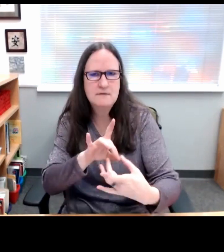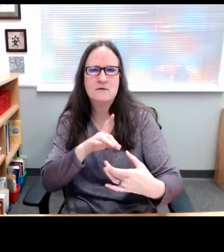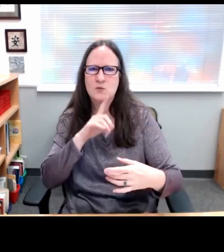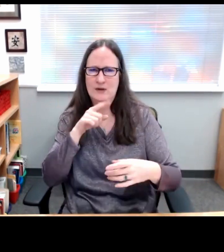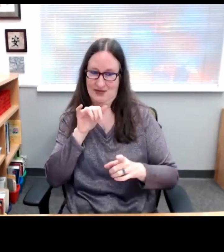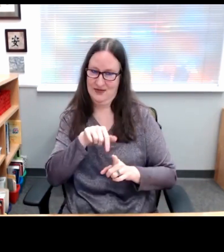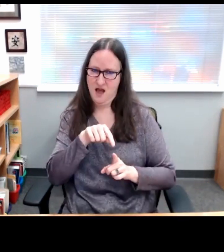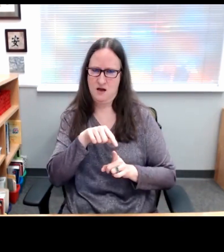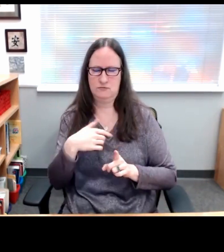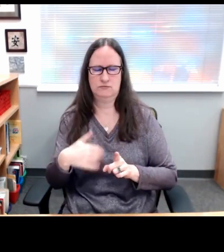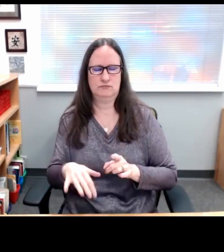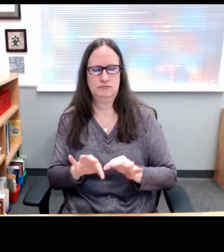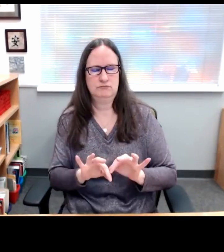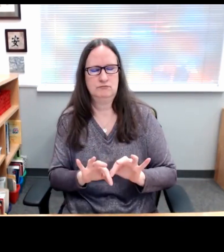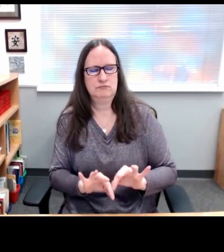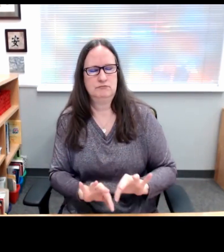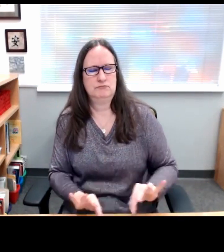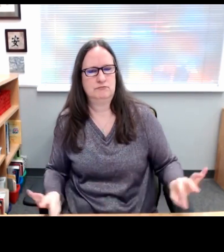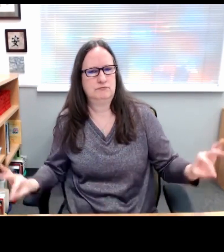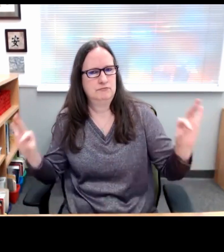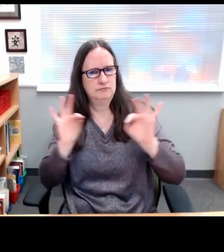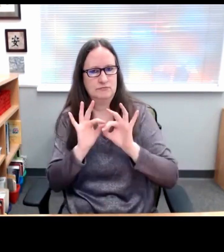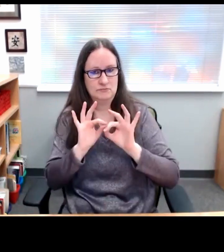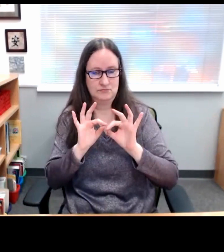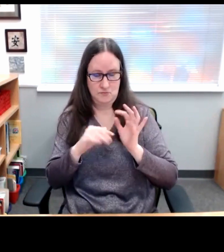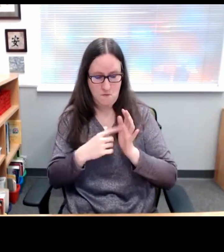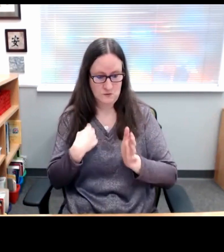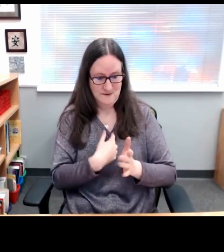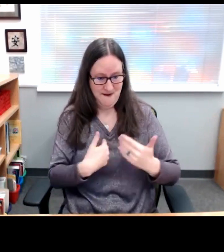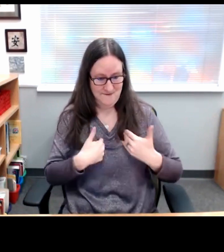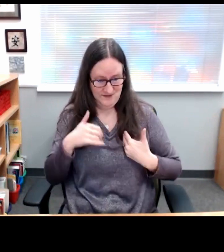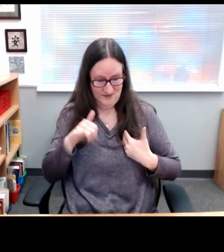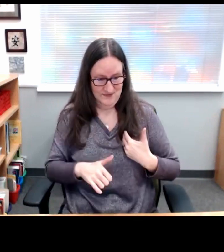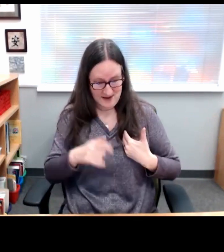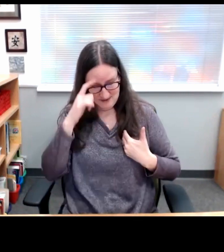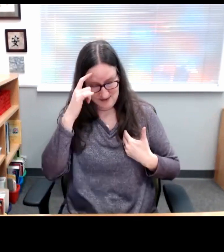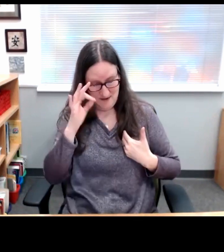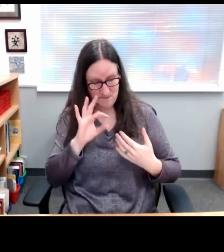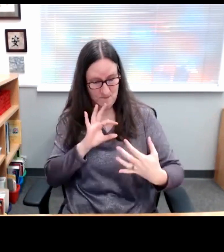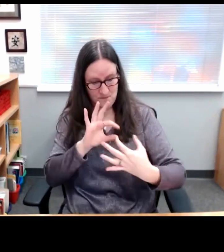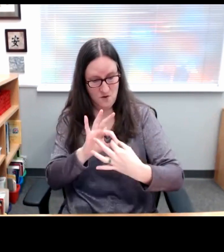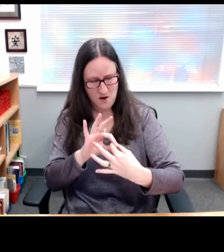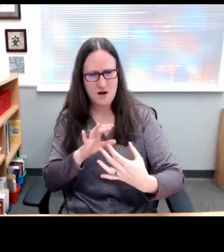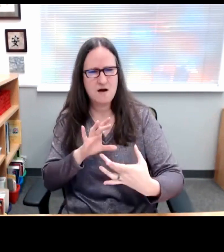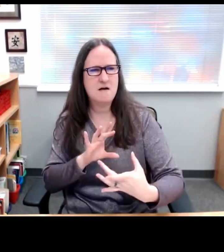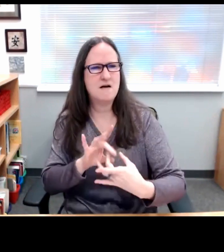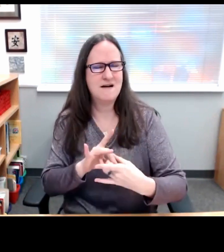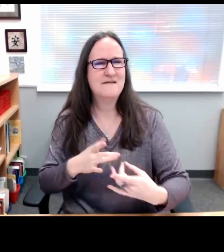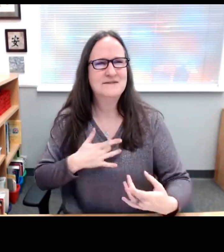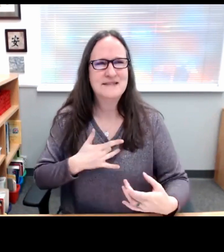feeling like they're connected, and that is so vital. And once we have that sense of belonging,